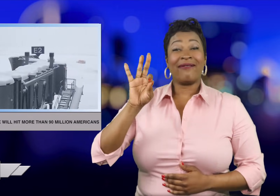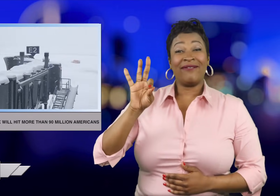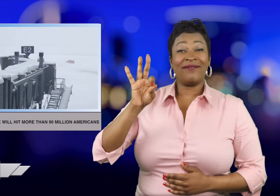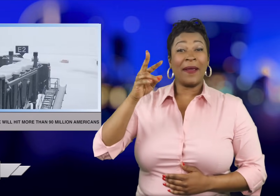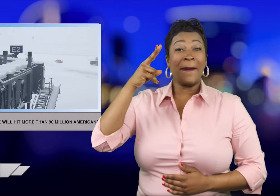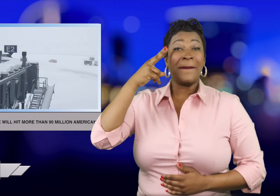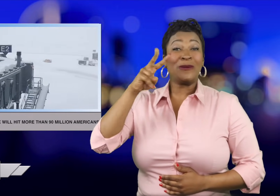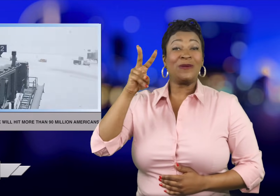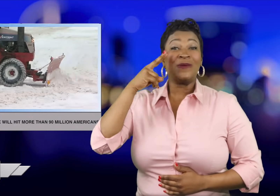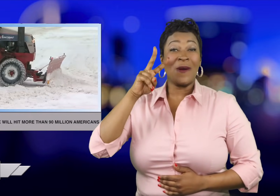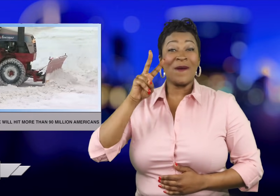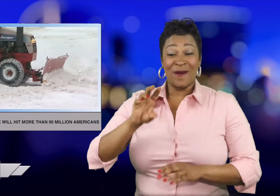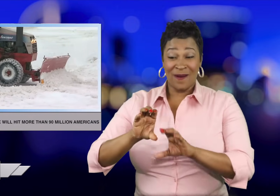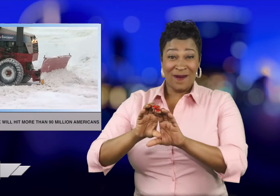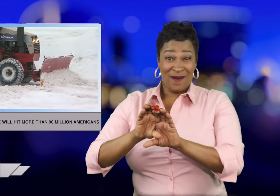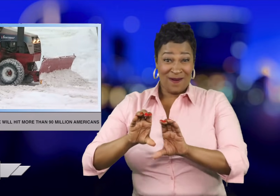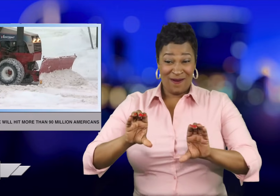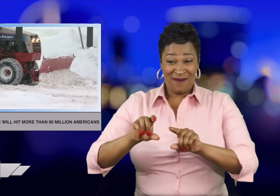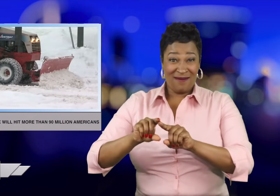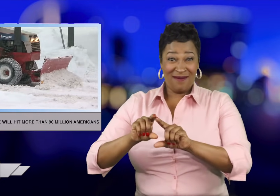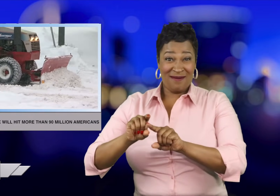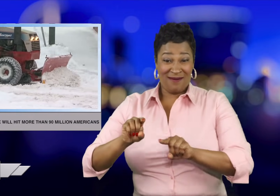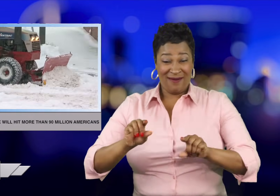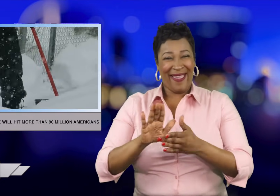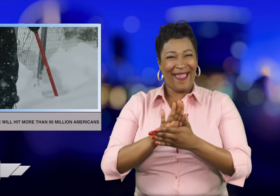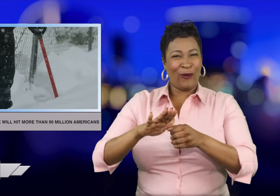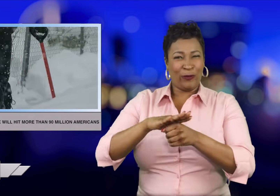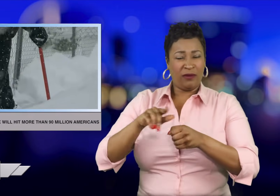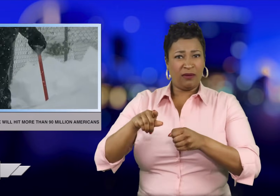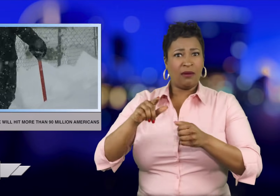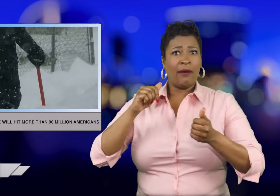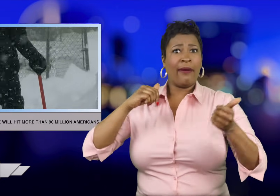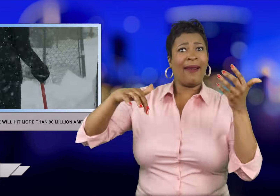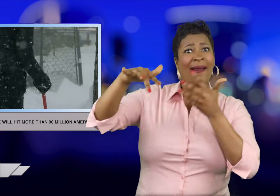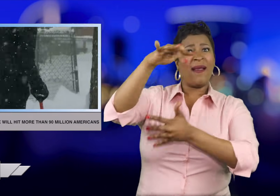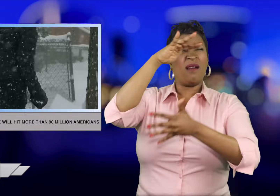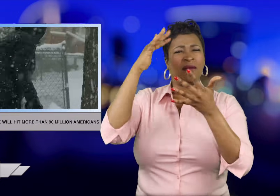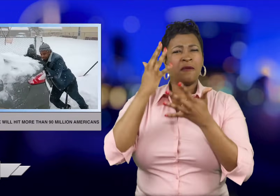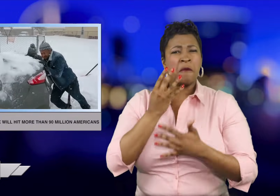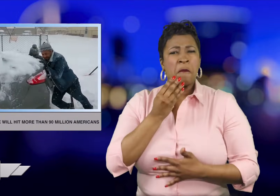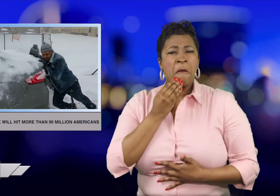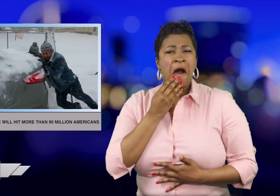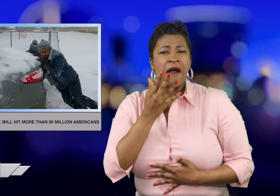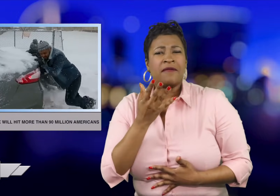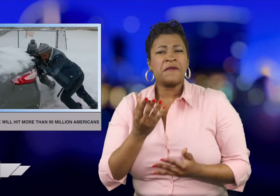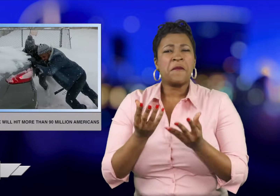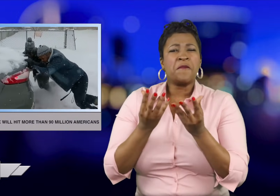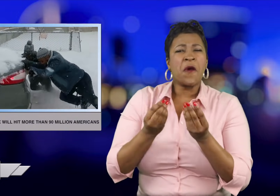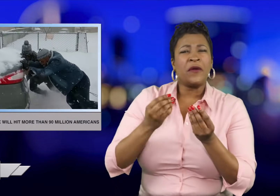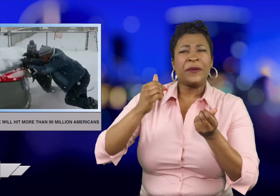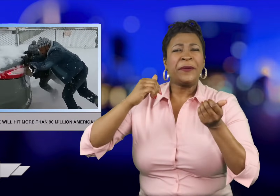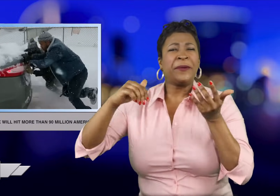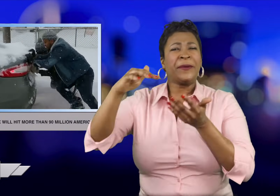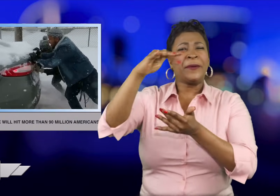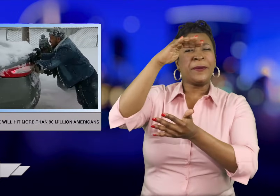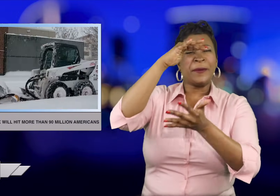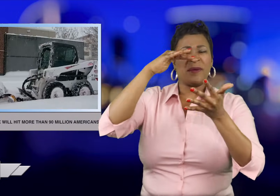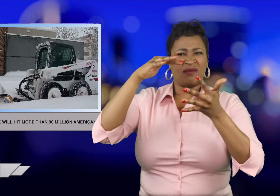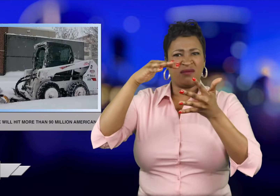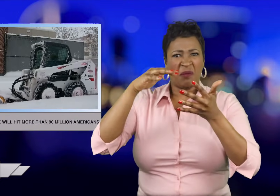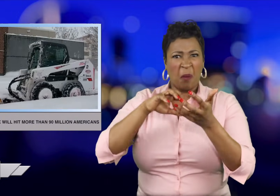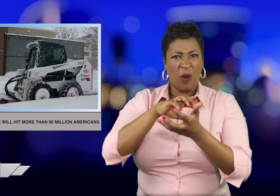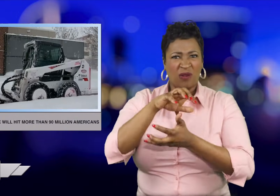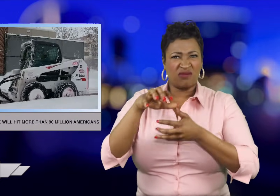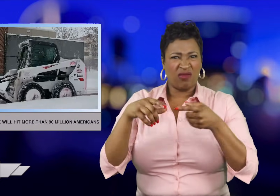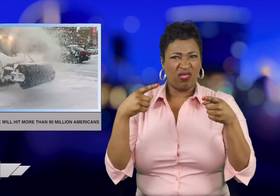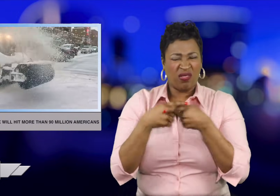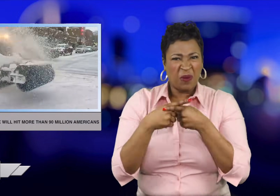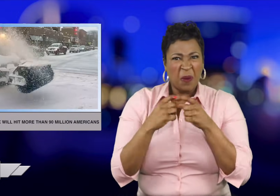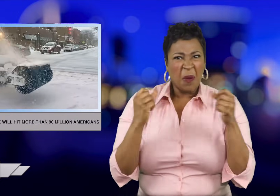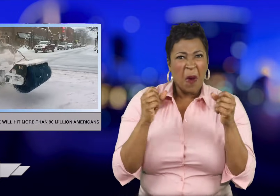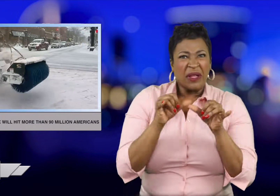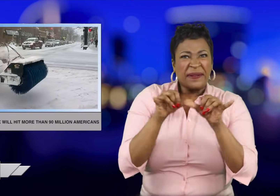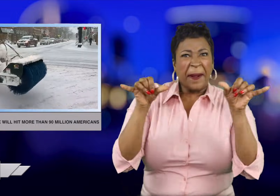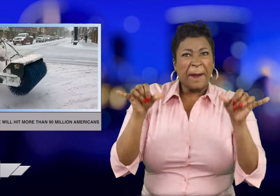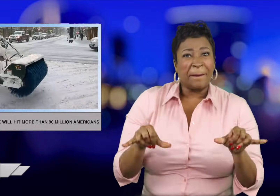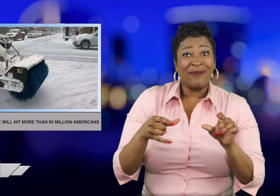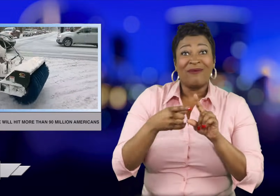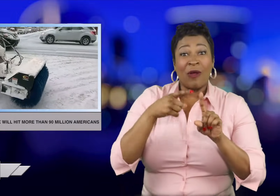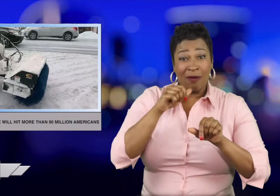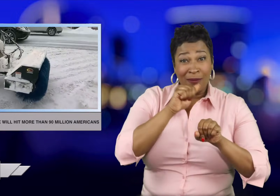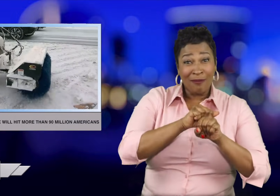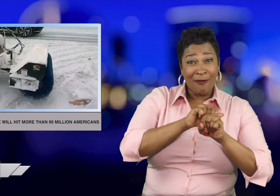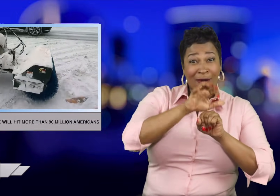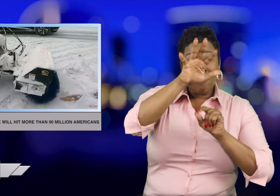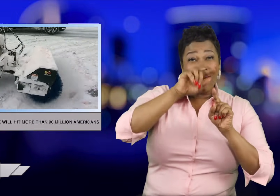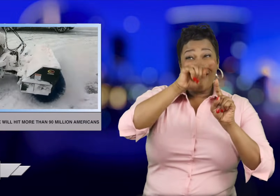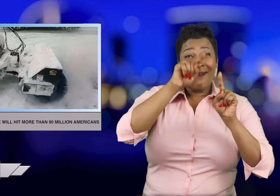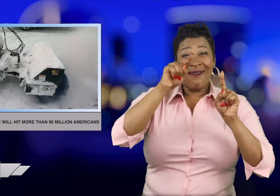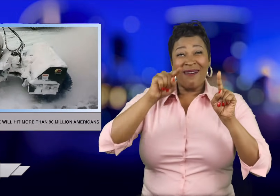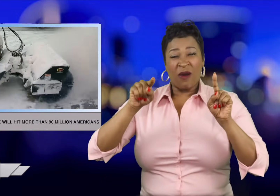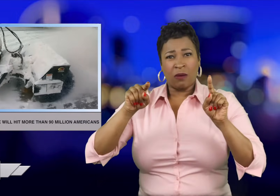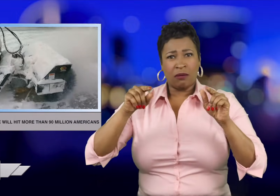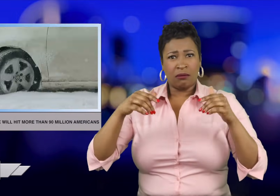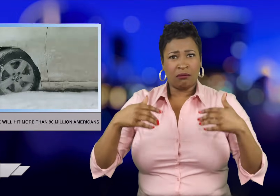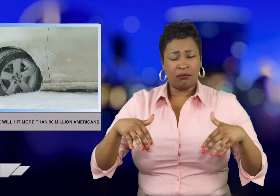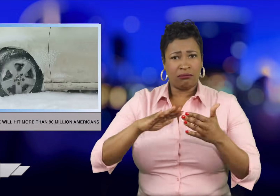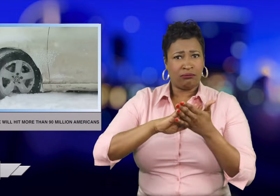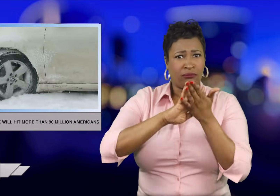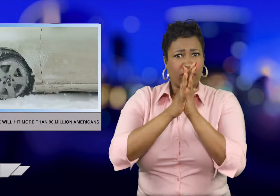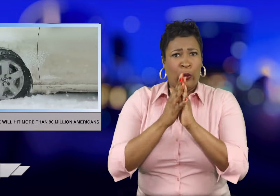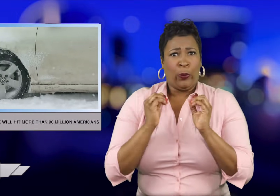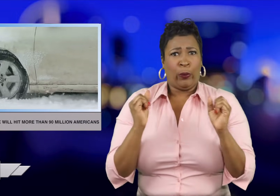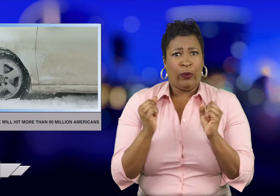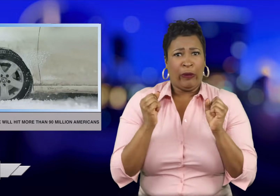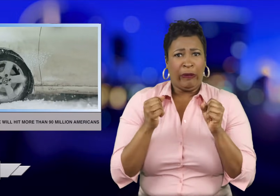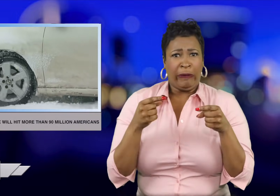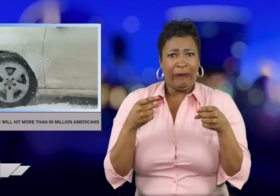Warm, moist air from the Gulf of Mexico is combining with the cool system from the Rockies,